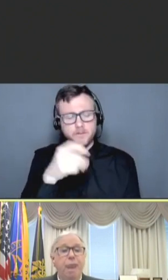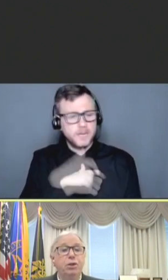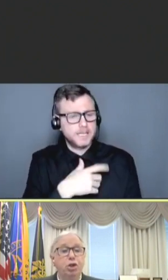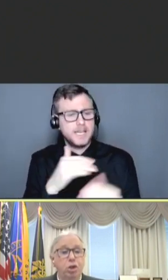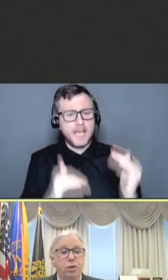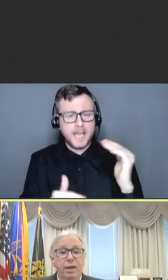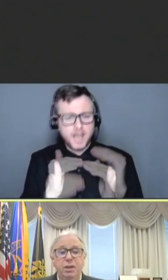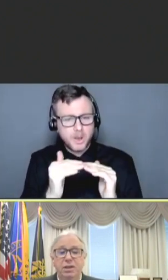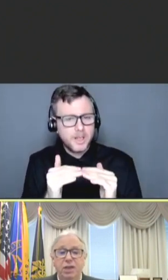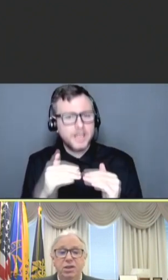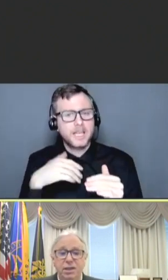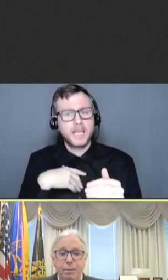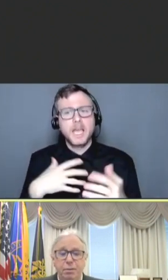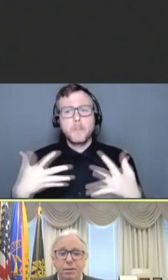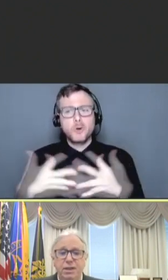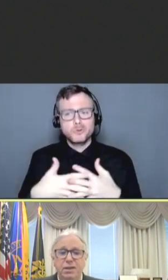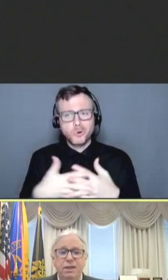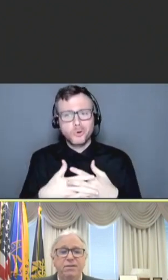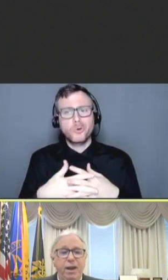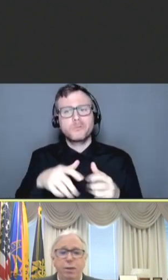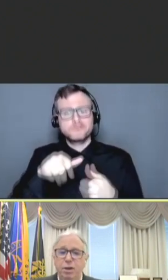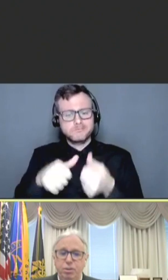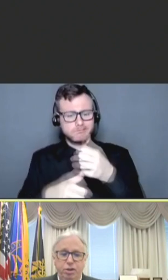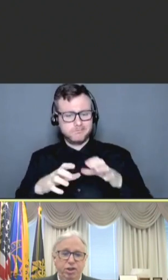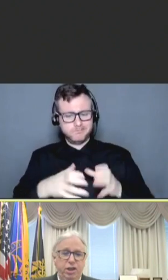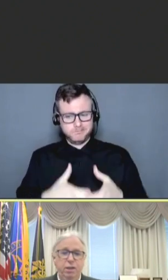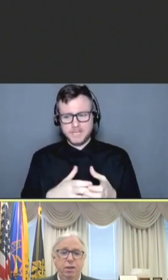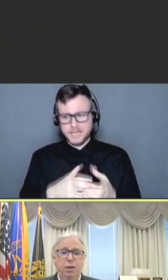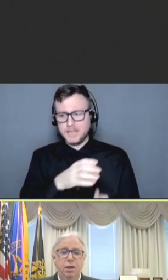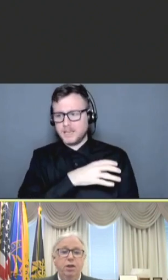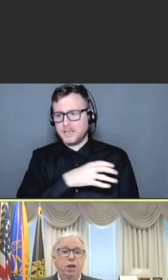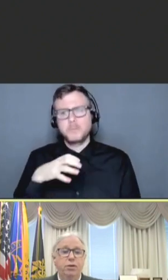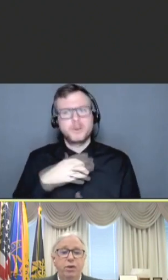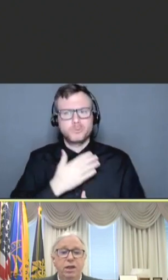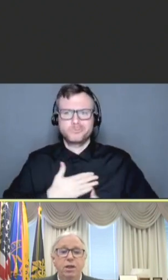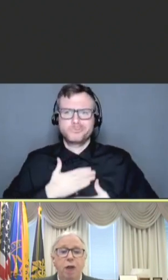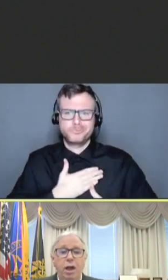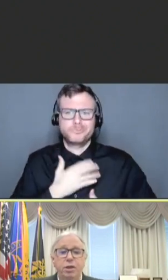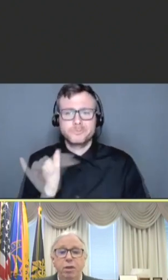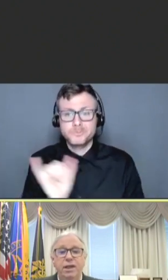and maternal immunization subcommittees is very much appreciated. Dr. Friedland also